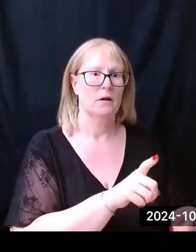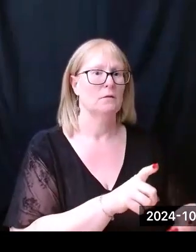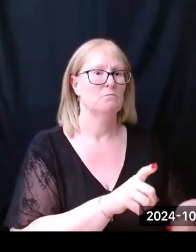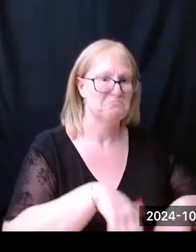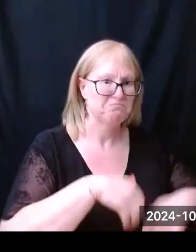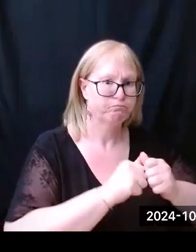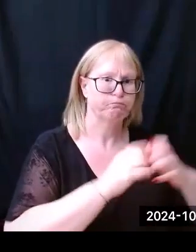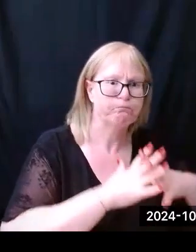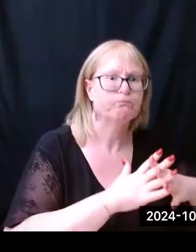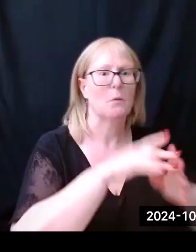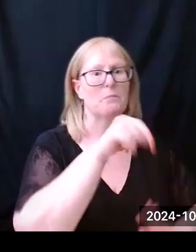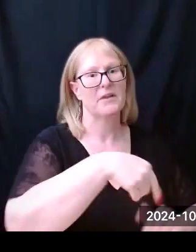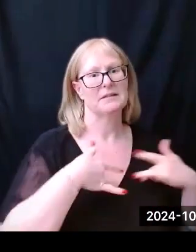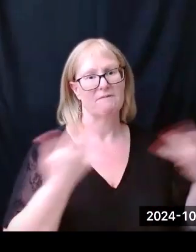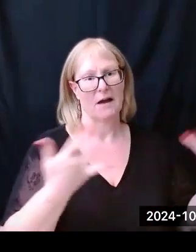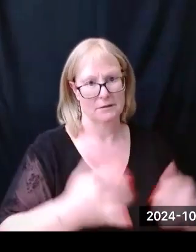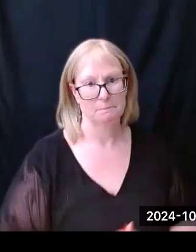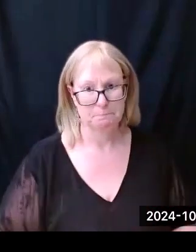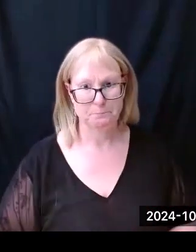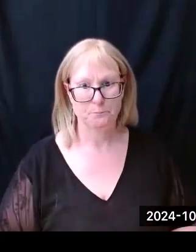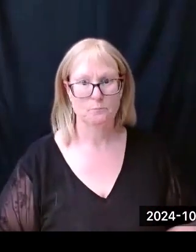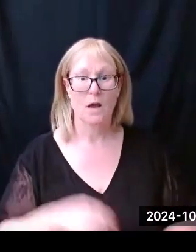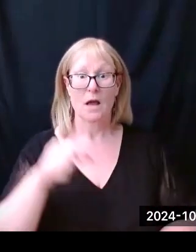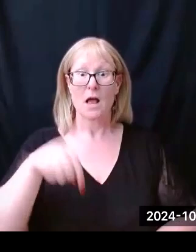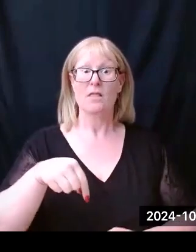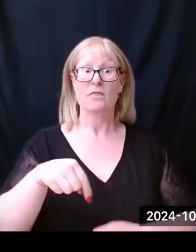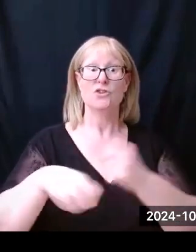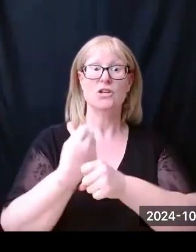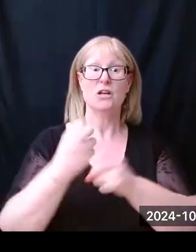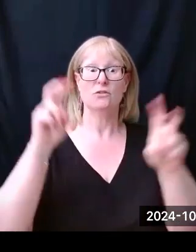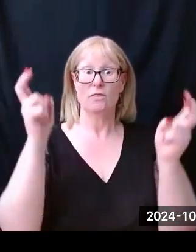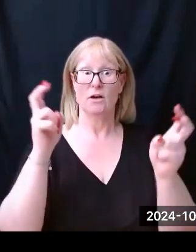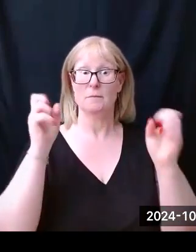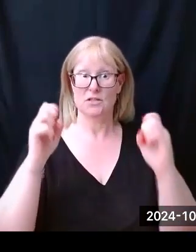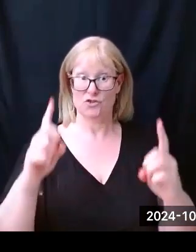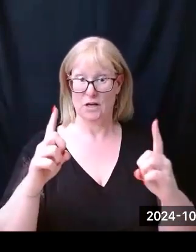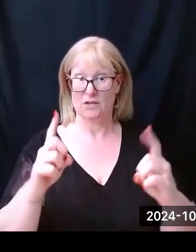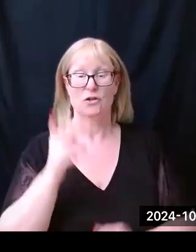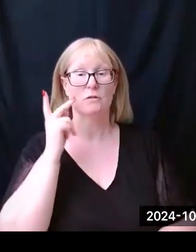So when we talk about our theme this year in education, and you'll see a screen with